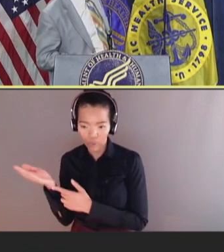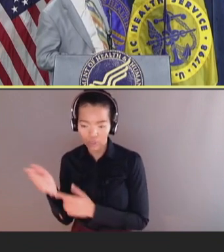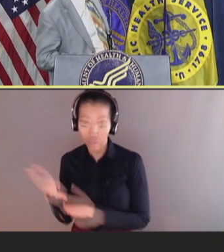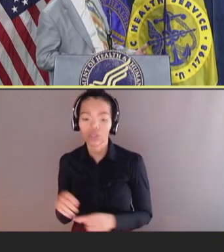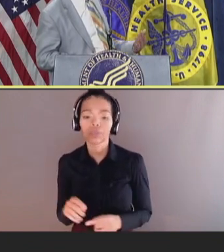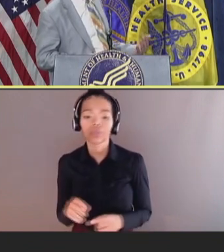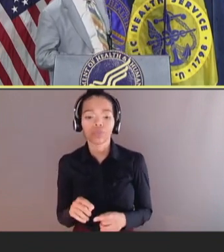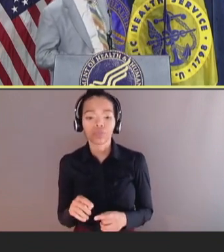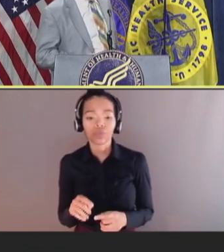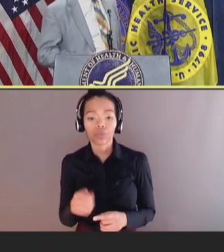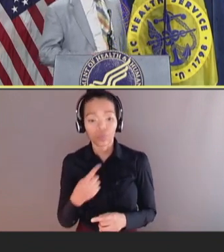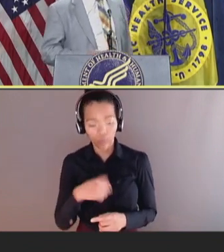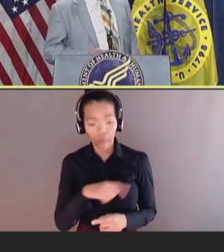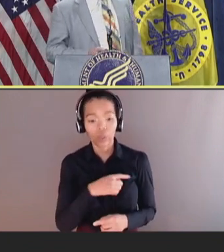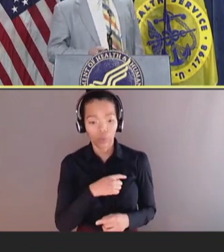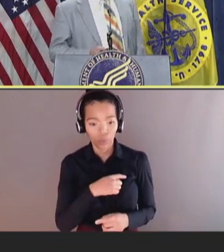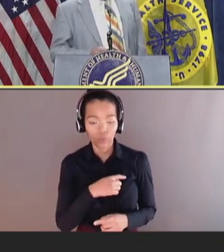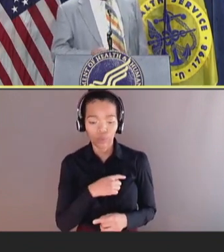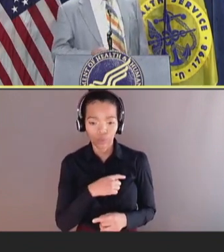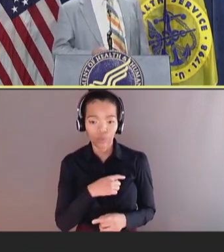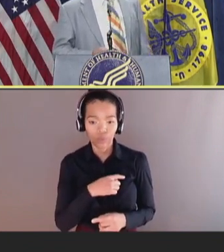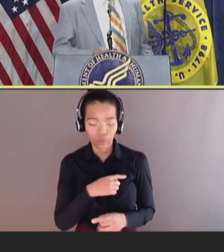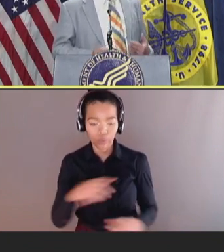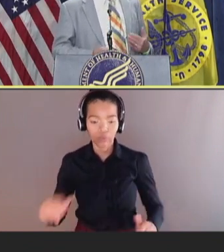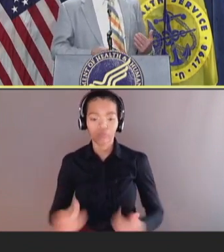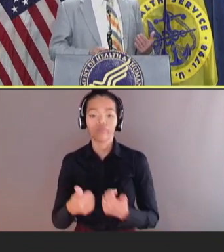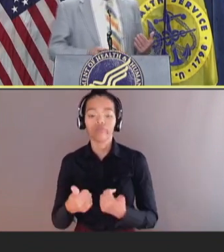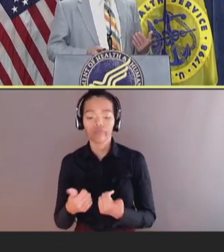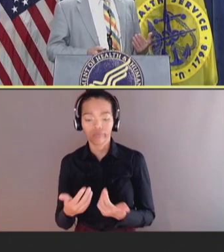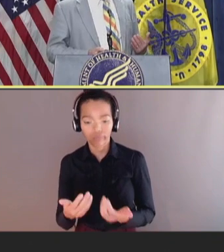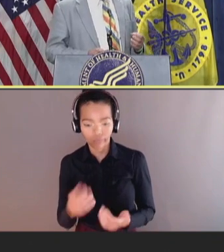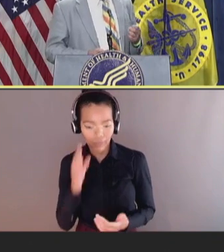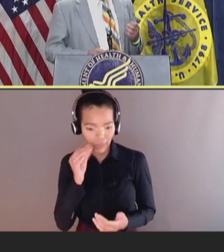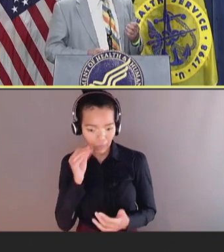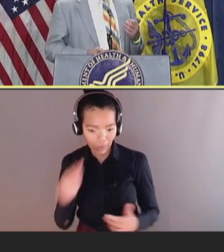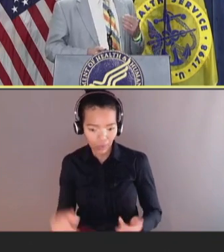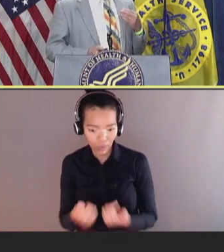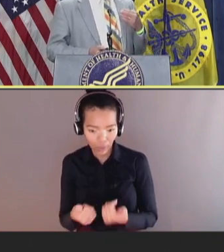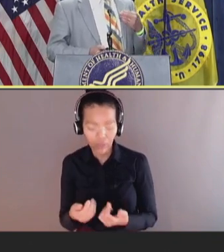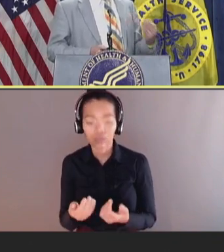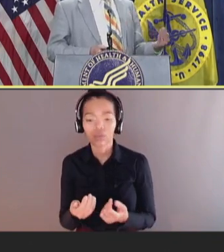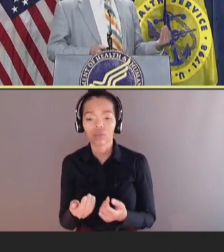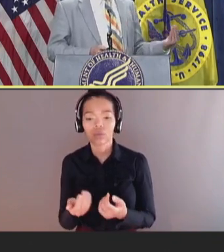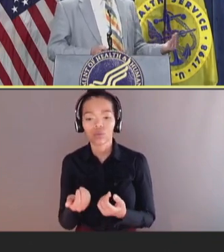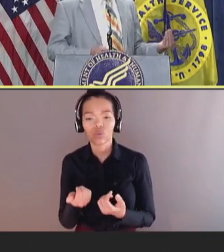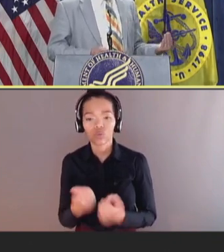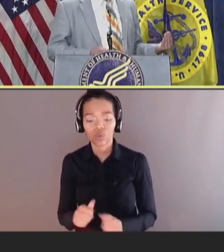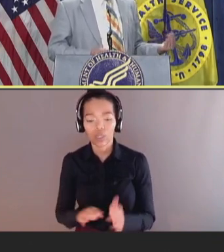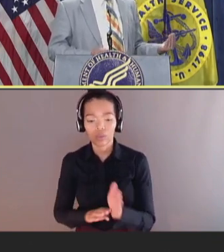had challenges with trying to develop a vaccine with this because of its nature.